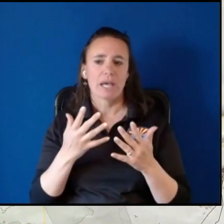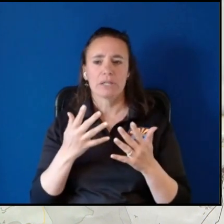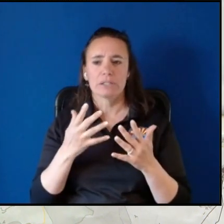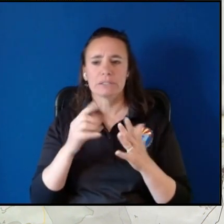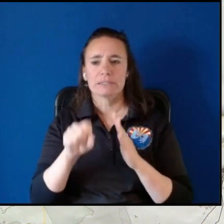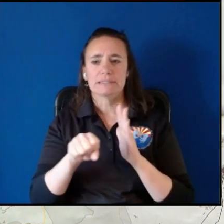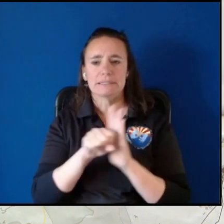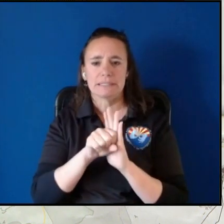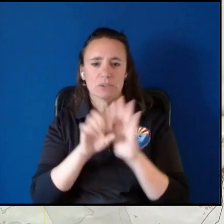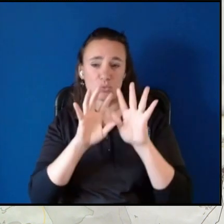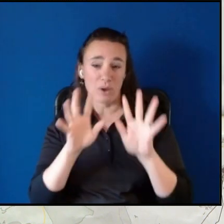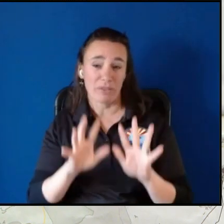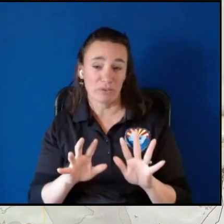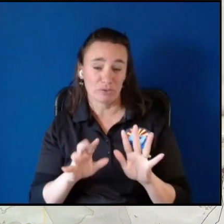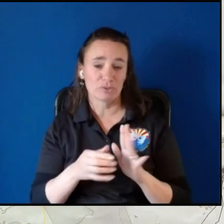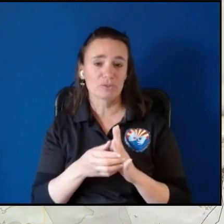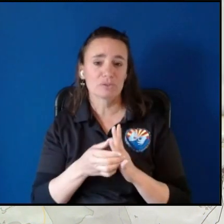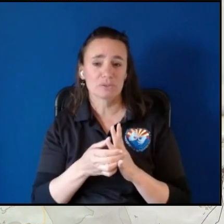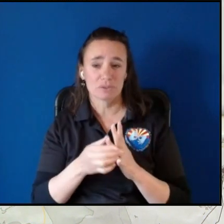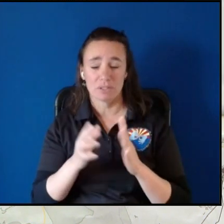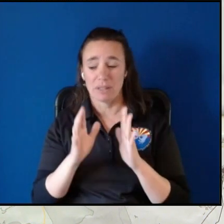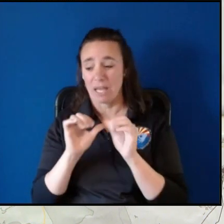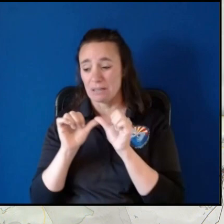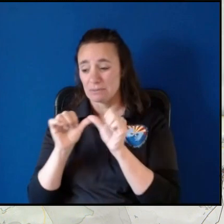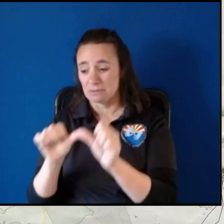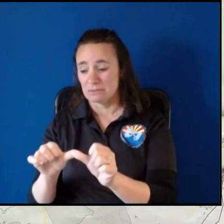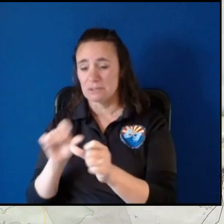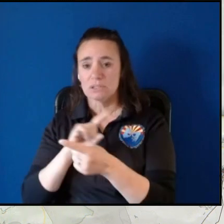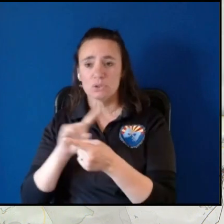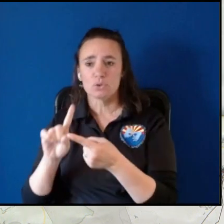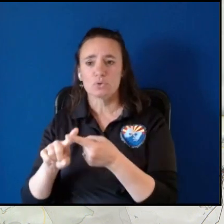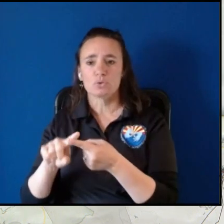lasts all the way through June in New Mexico.